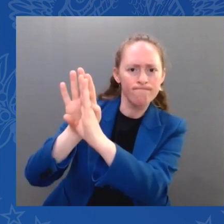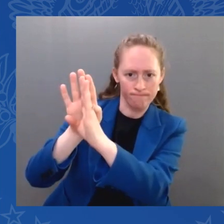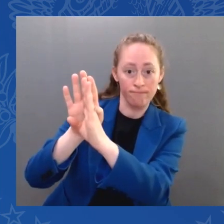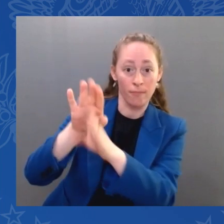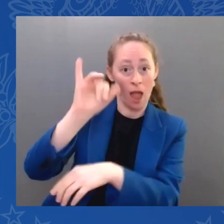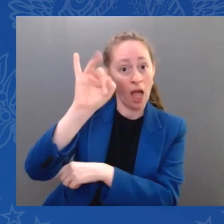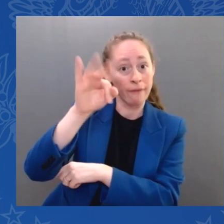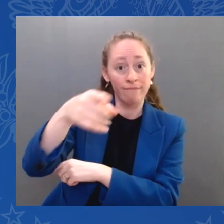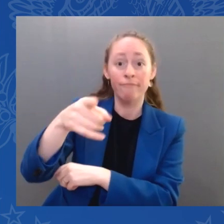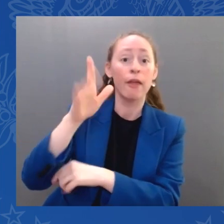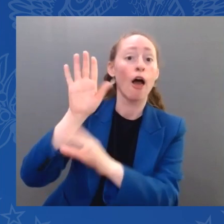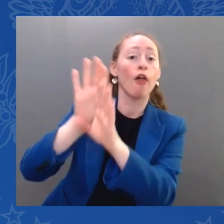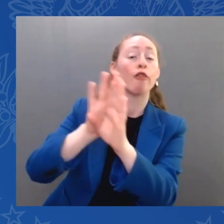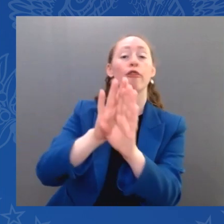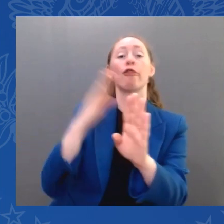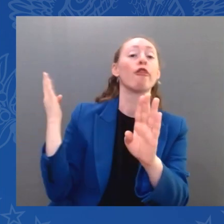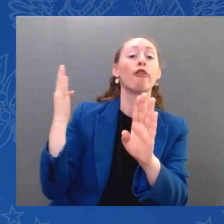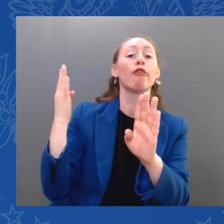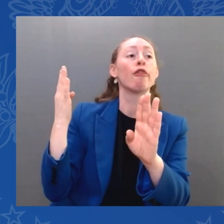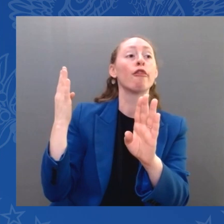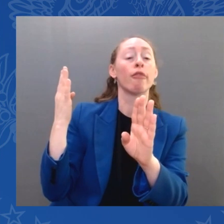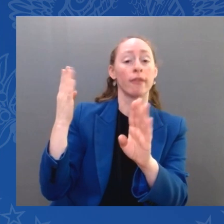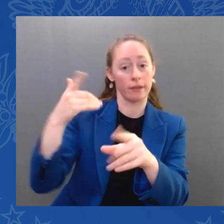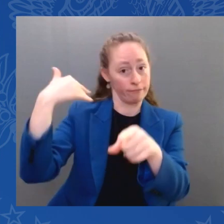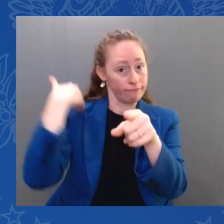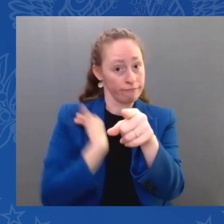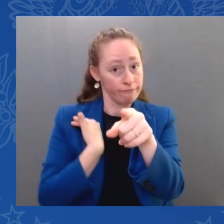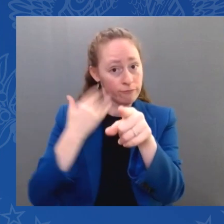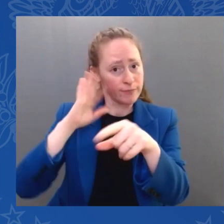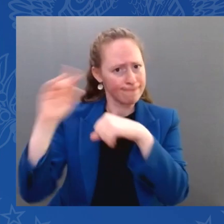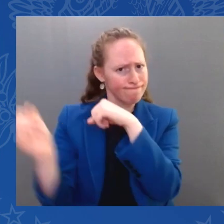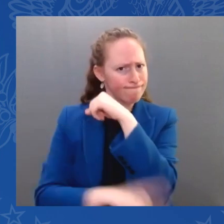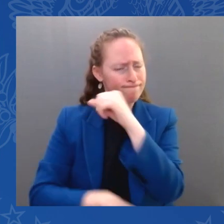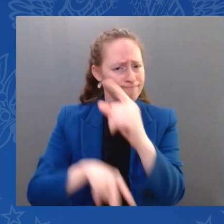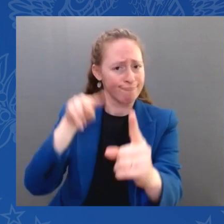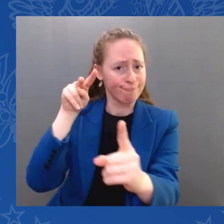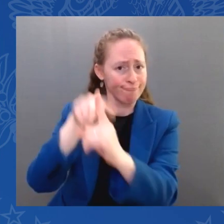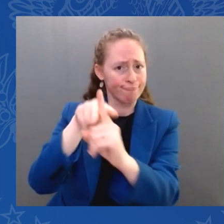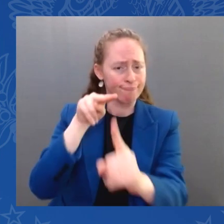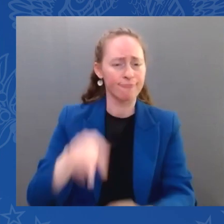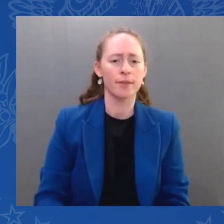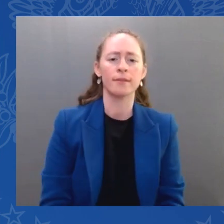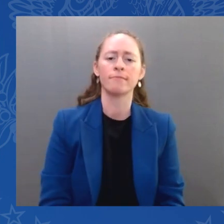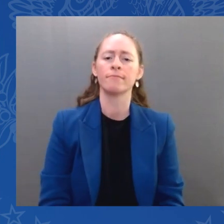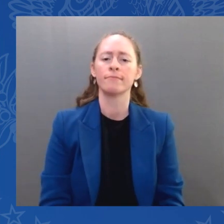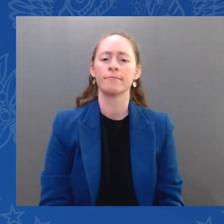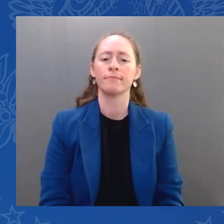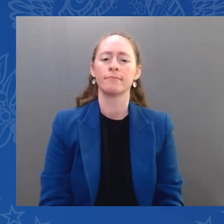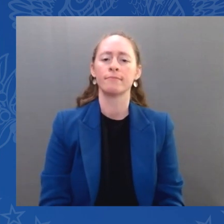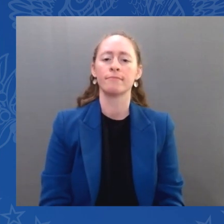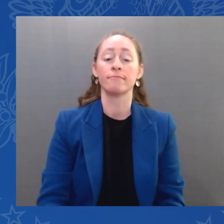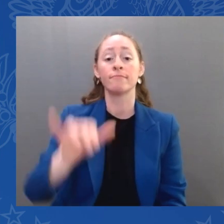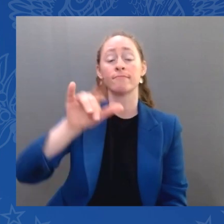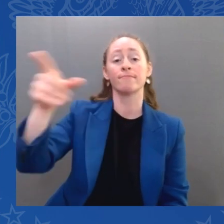The shooter in Sandy Hook came from a home full of guns and assault weapons that were too easy to access --